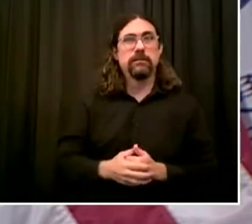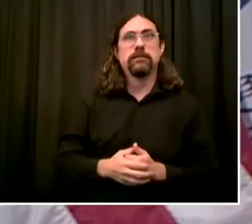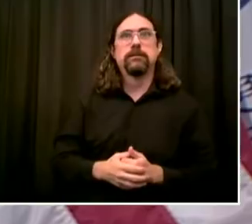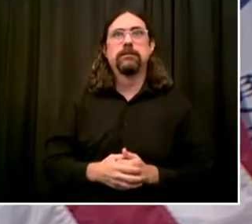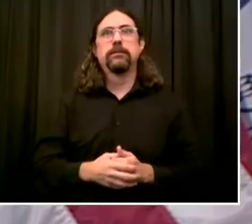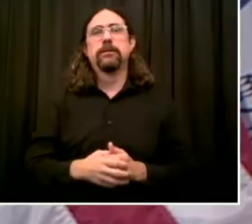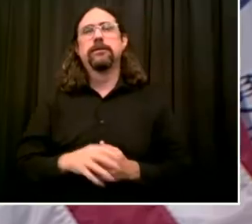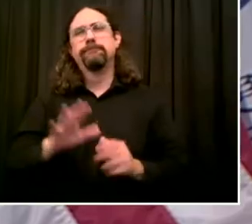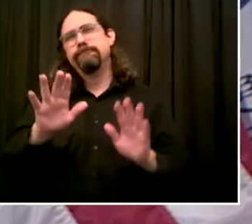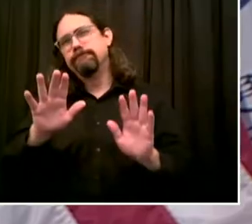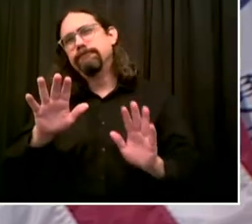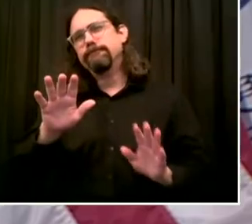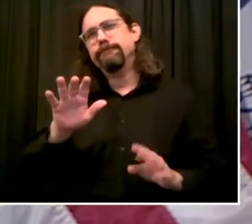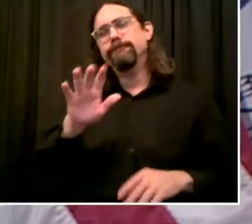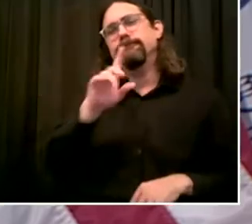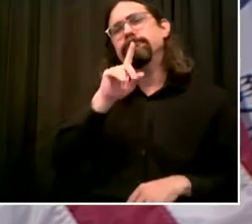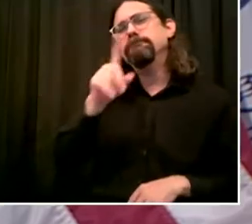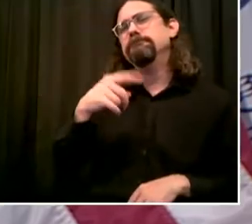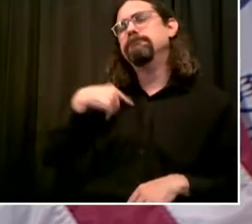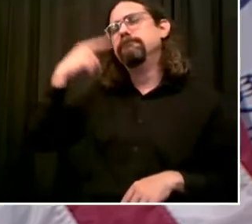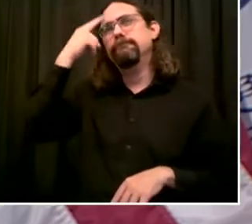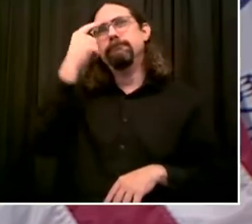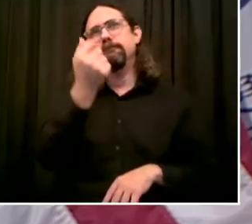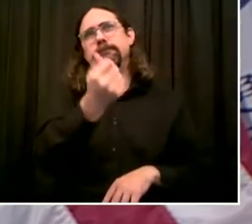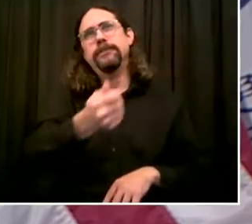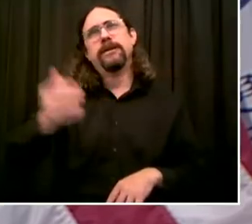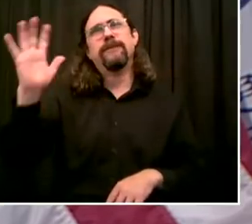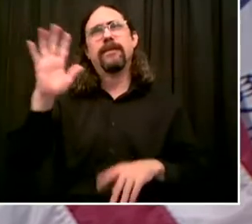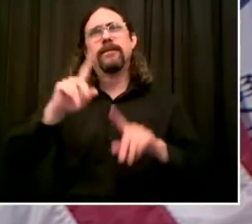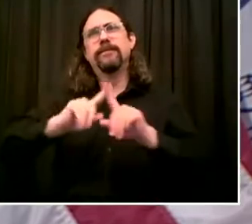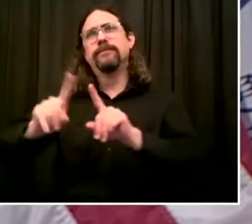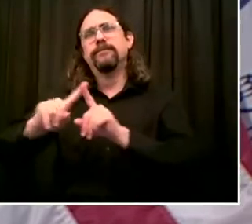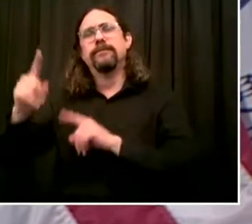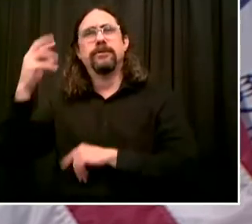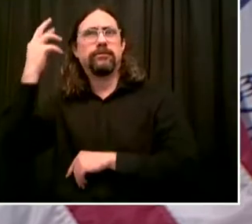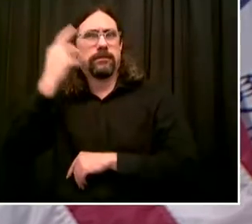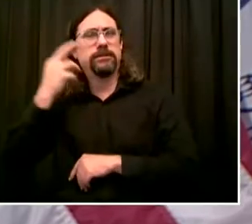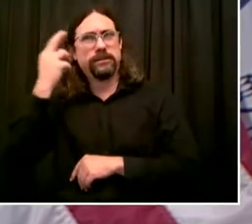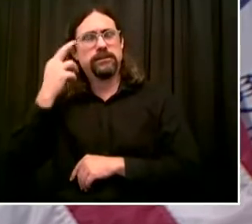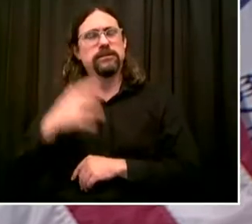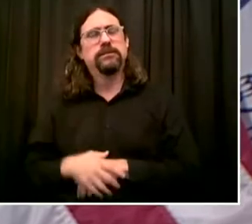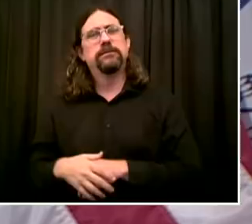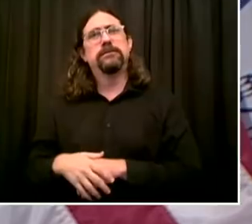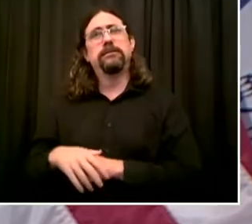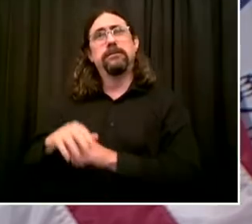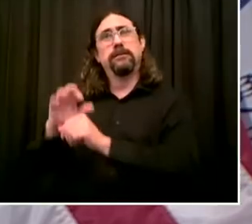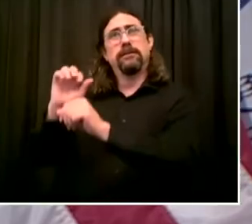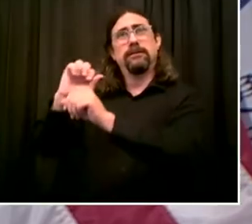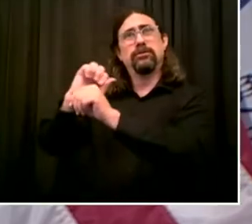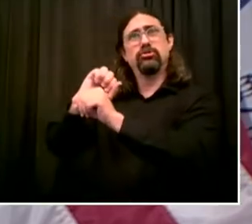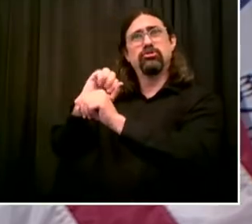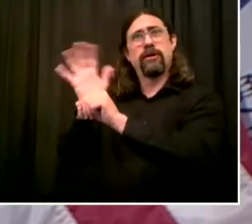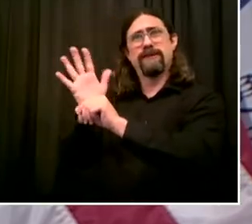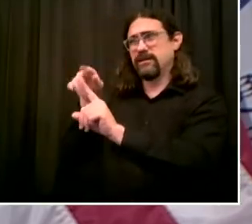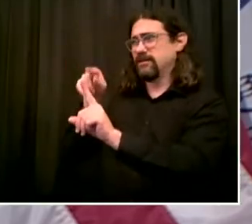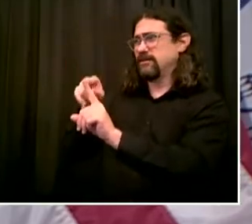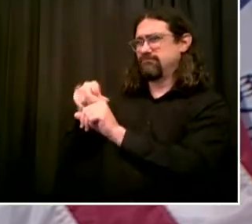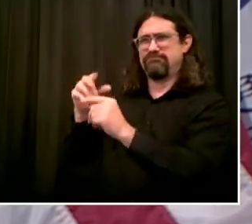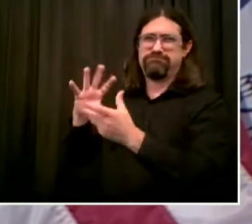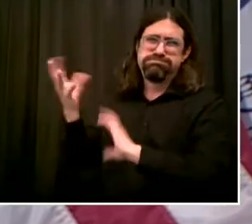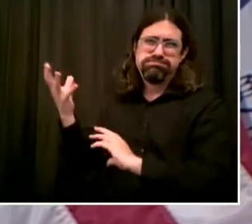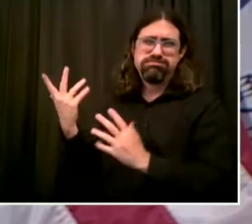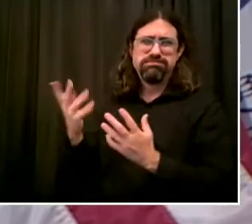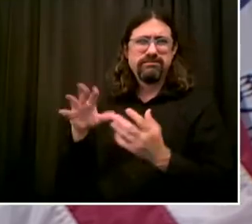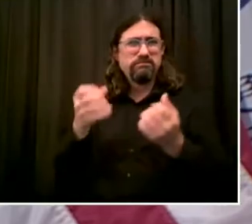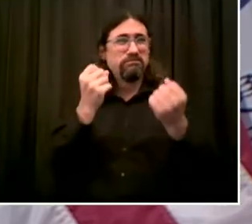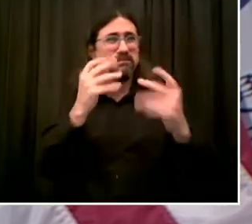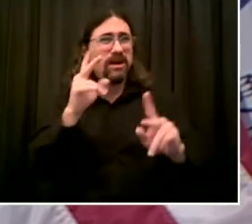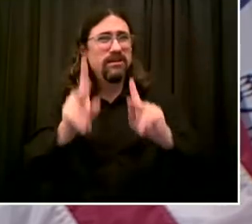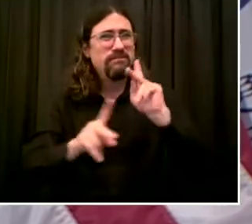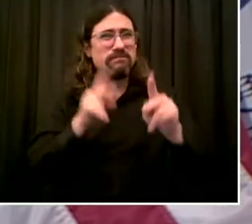THE COURT SYSTEM THAT IS NOT